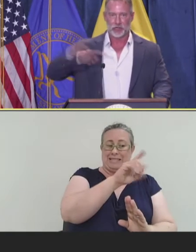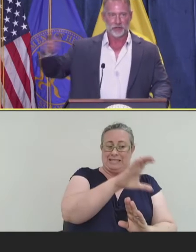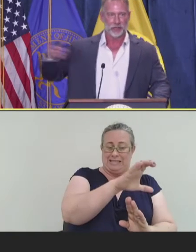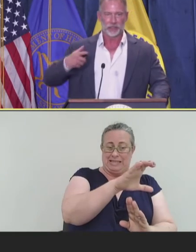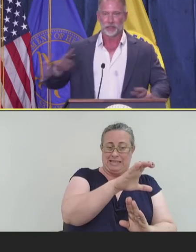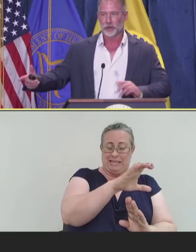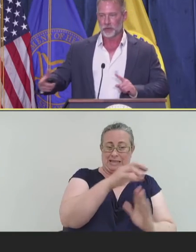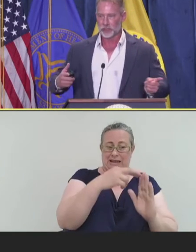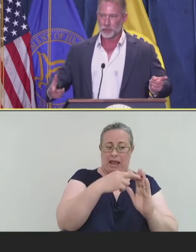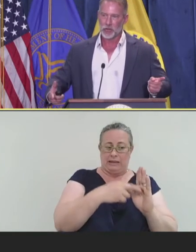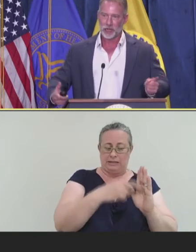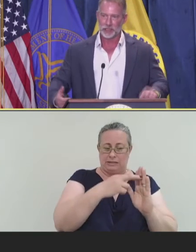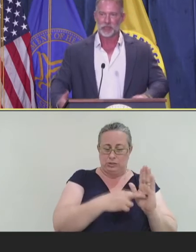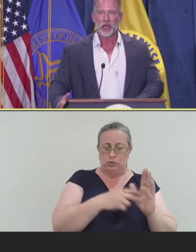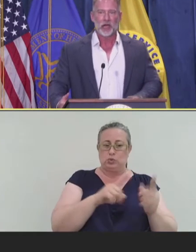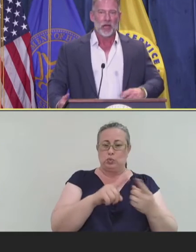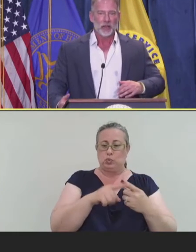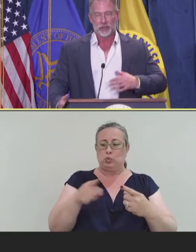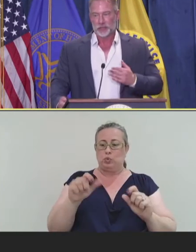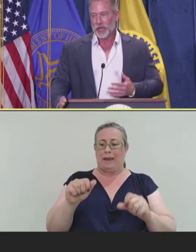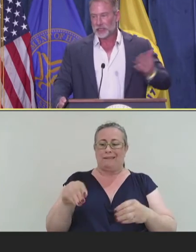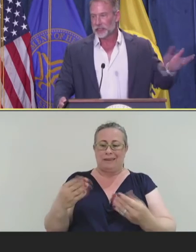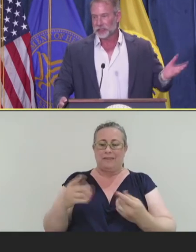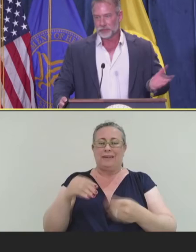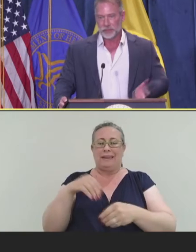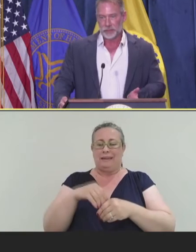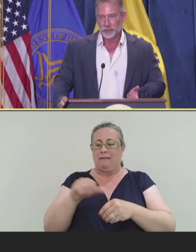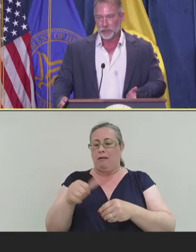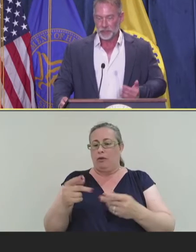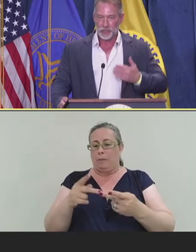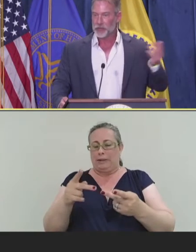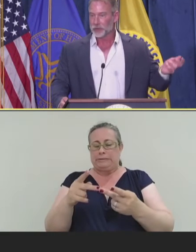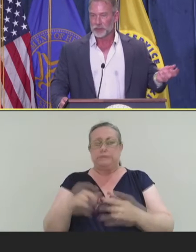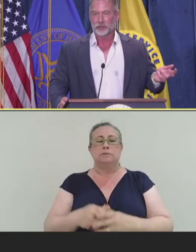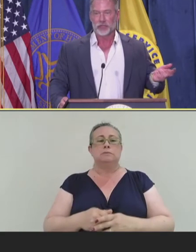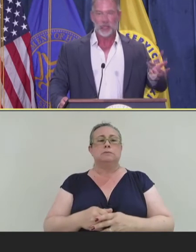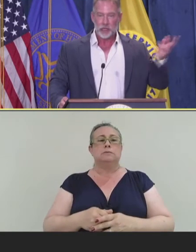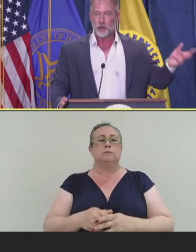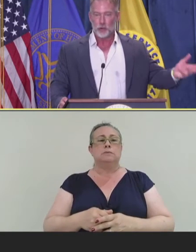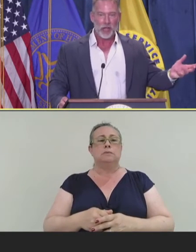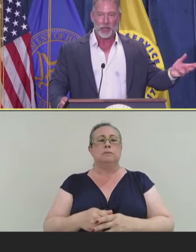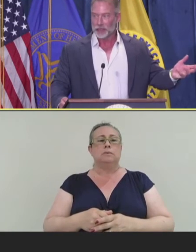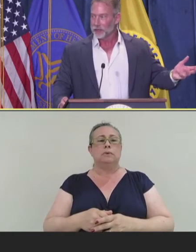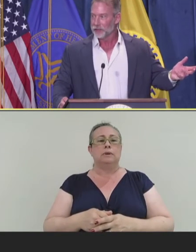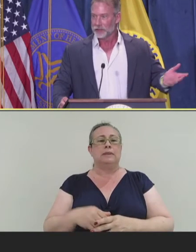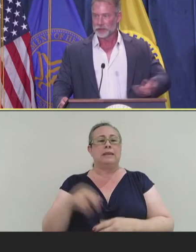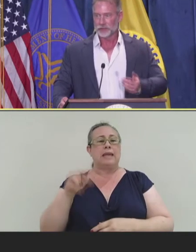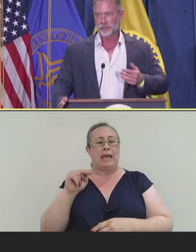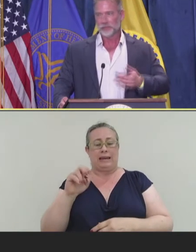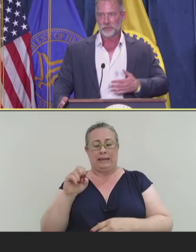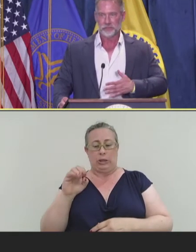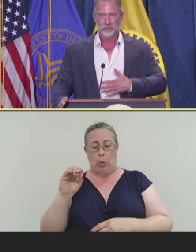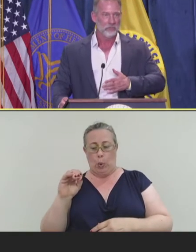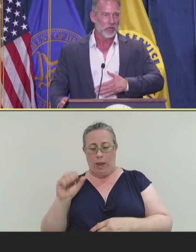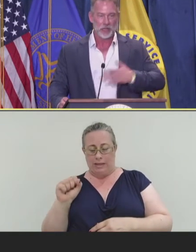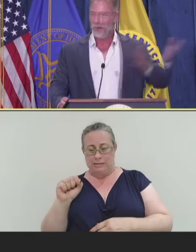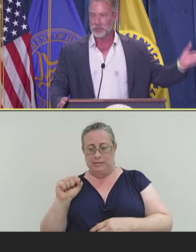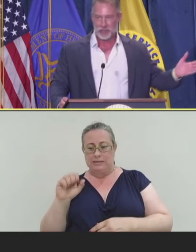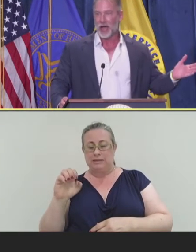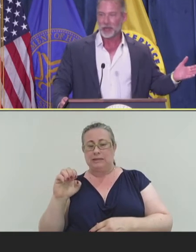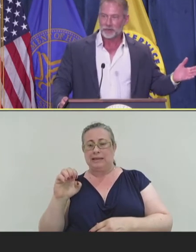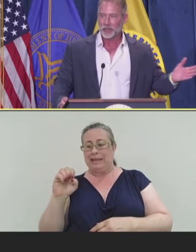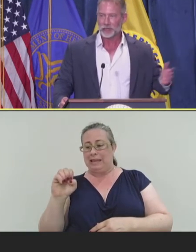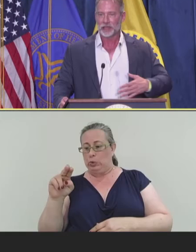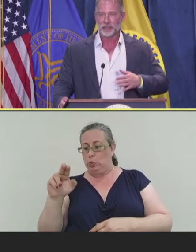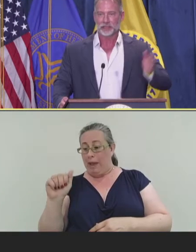give it into other spots, actually, the JYNNEOS EUA allows that. Like that's -- if